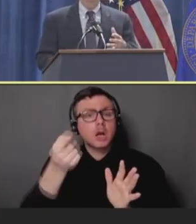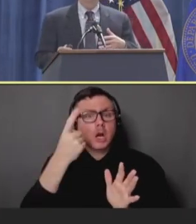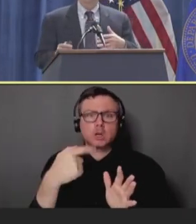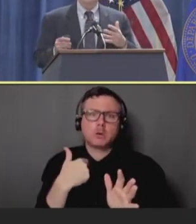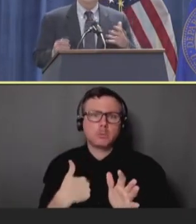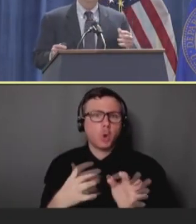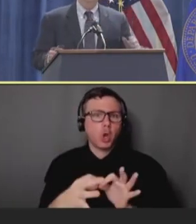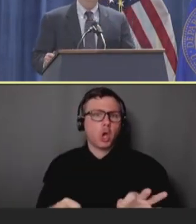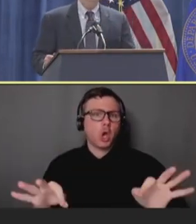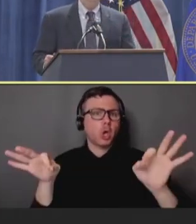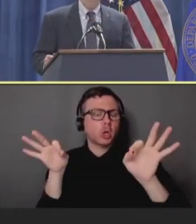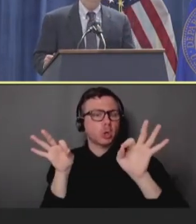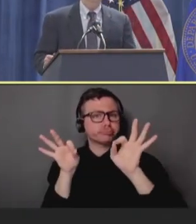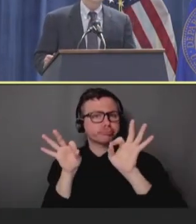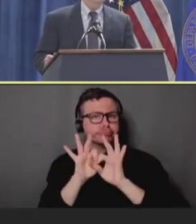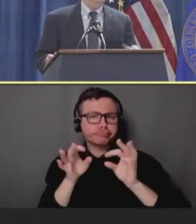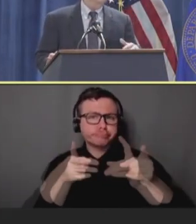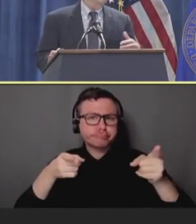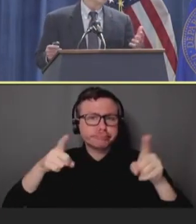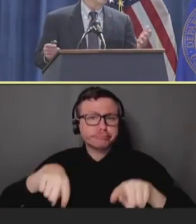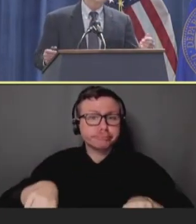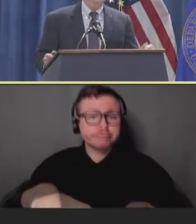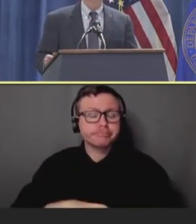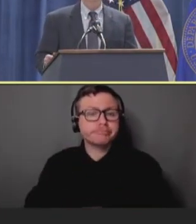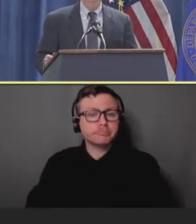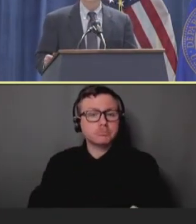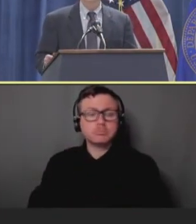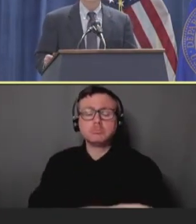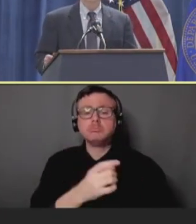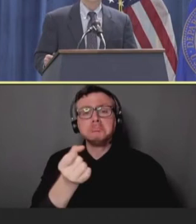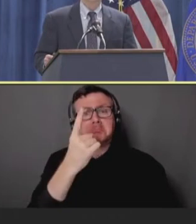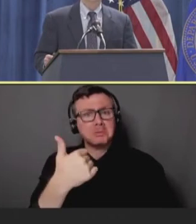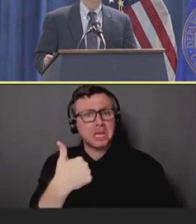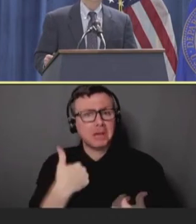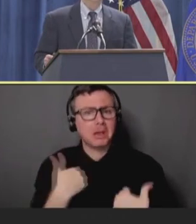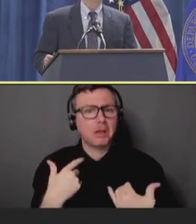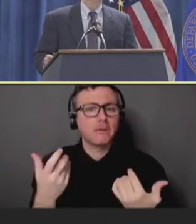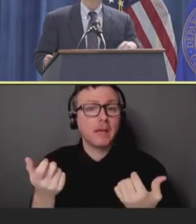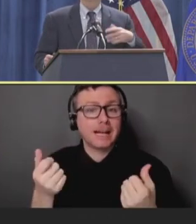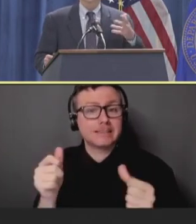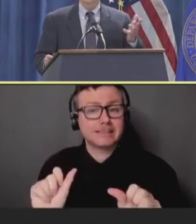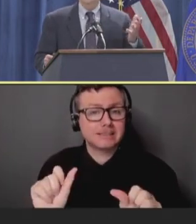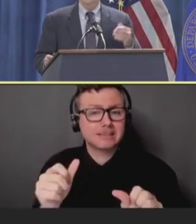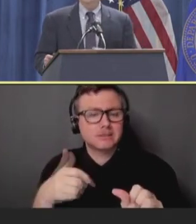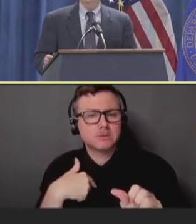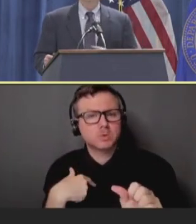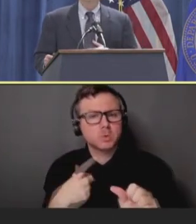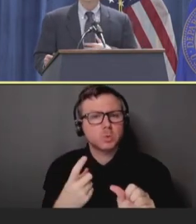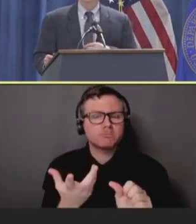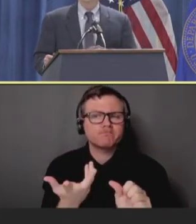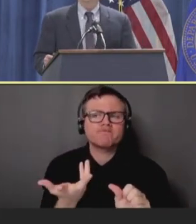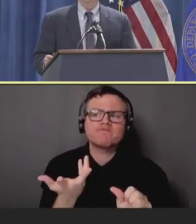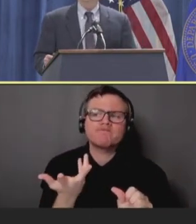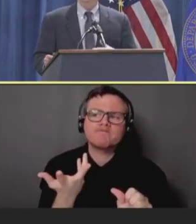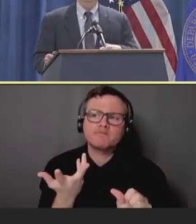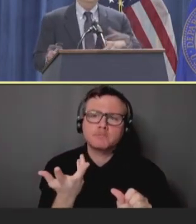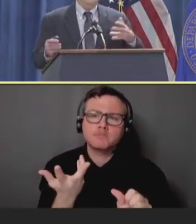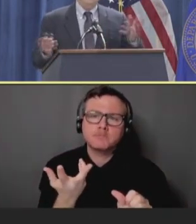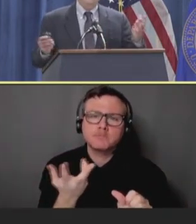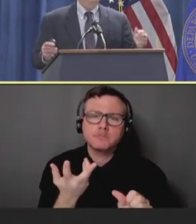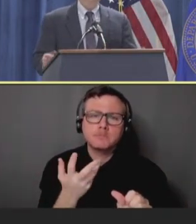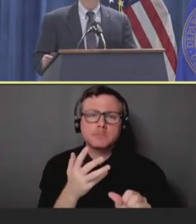And what is really interesting about it is there was an attempt to recall Senator Pan.